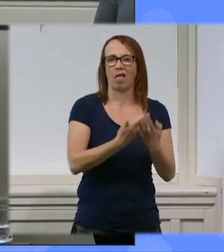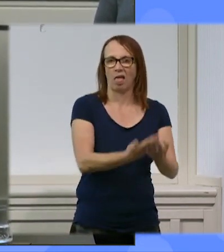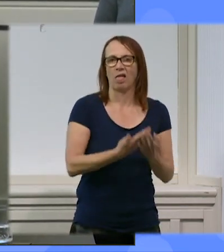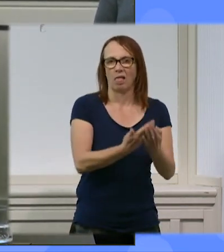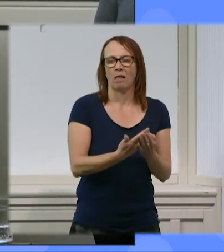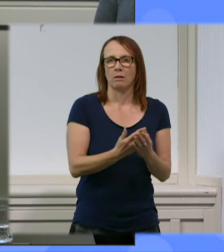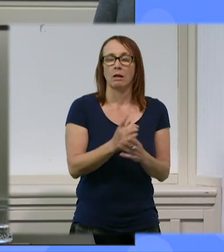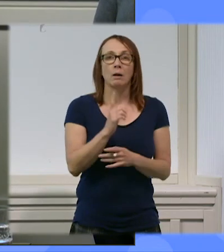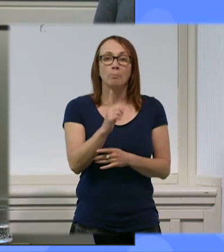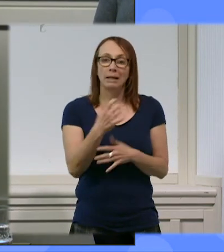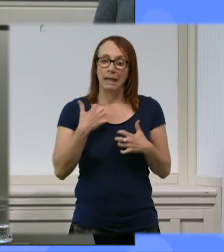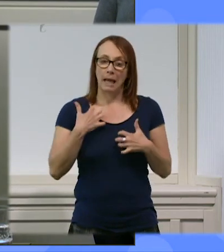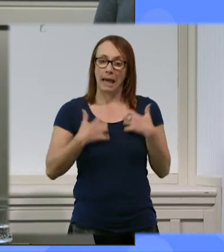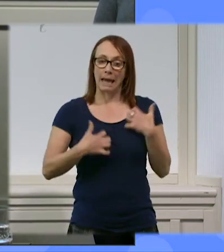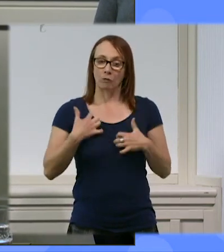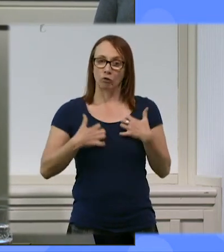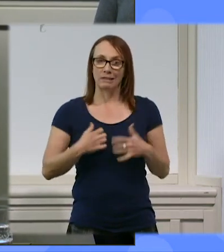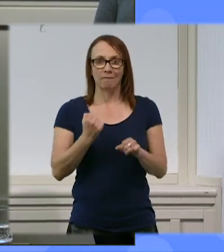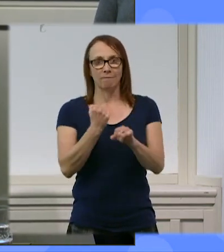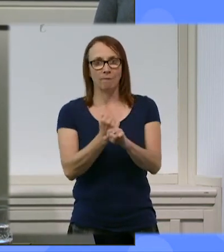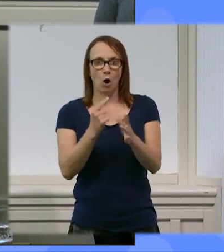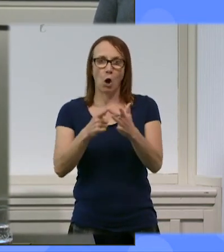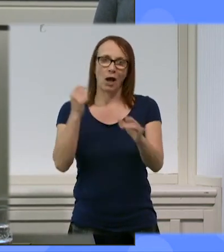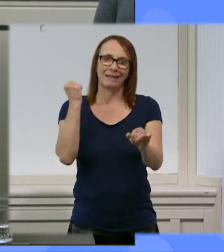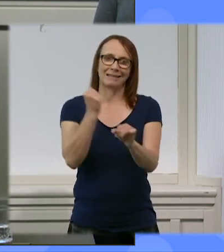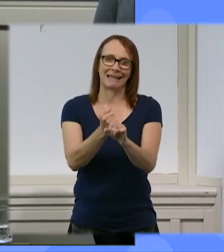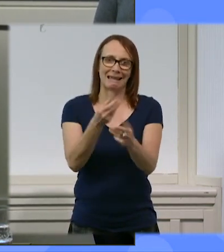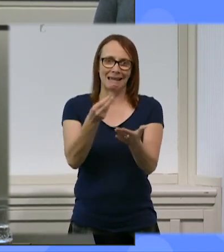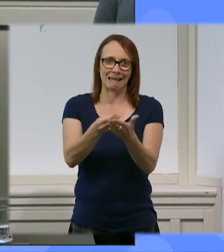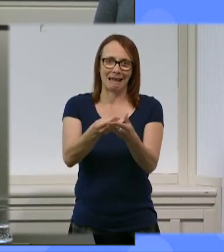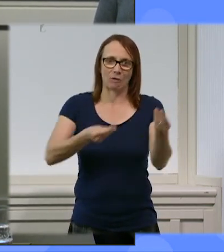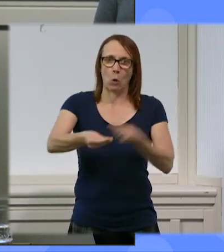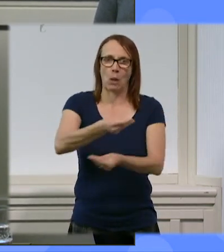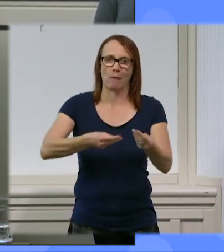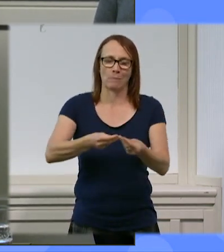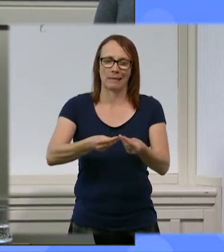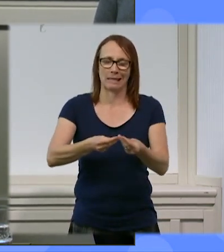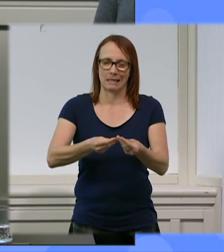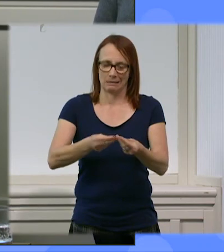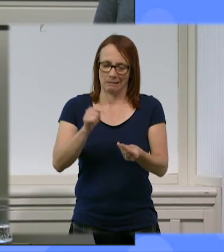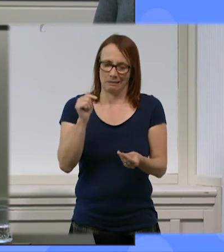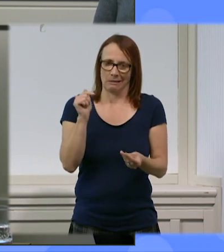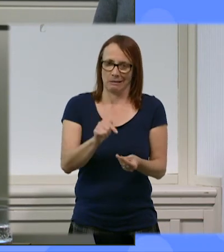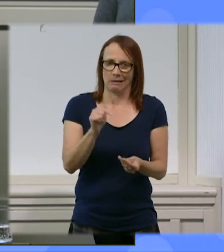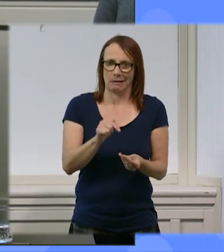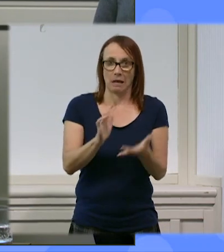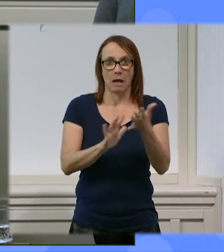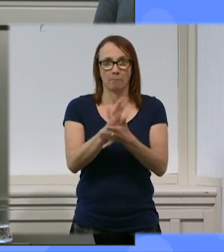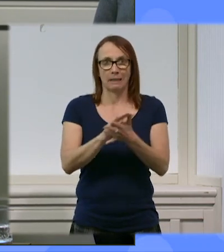about the development of economy and I'm not making a view as to whether it's good or bad is actually the gig economy is has allowed people to take an asset